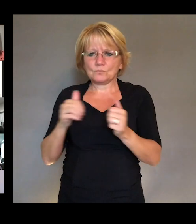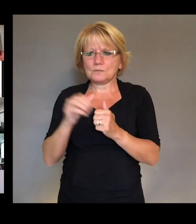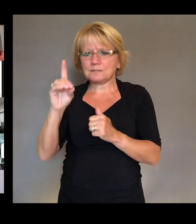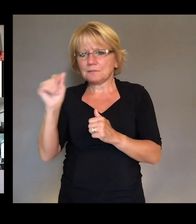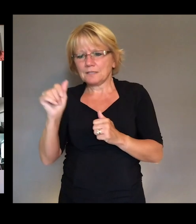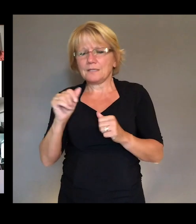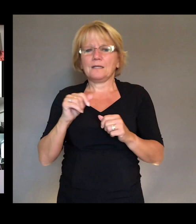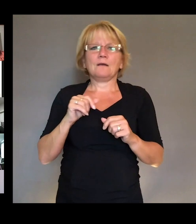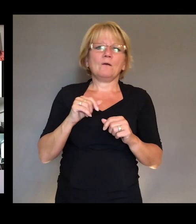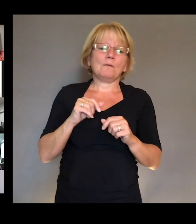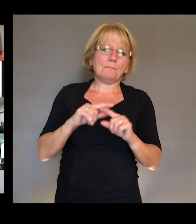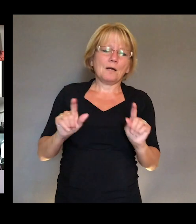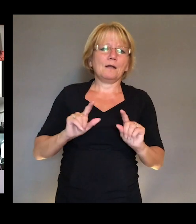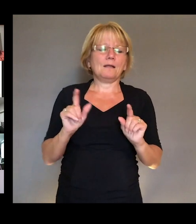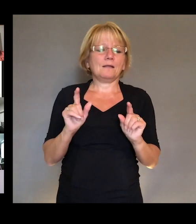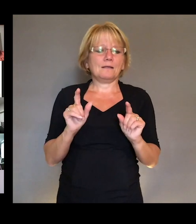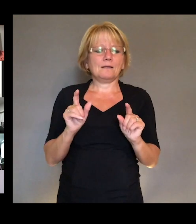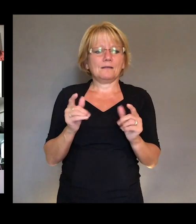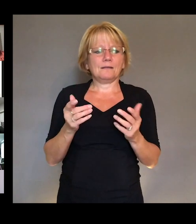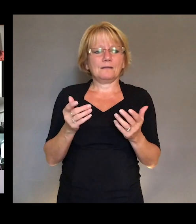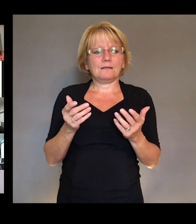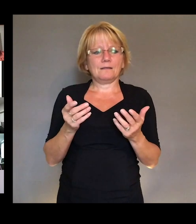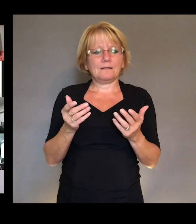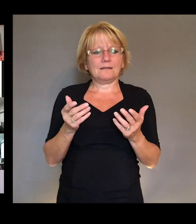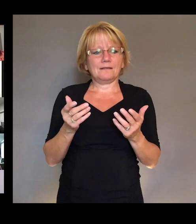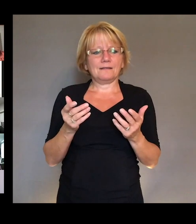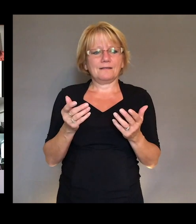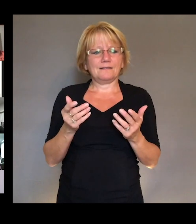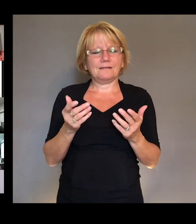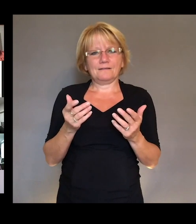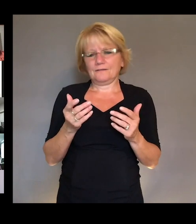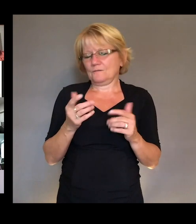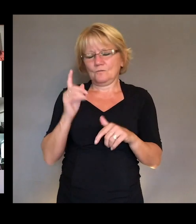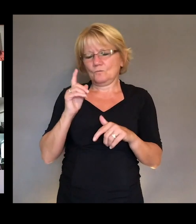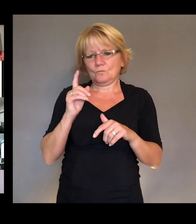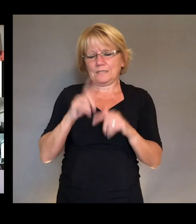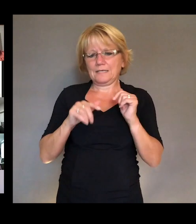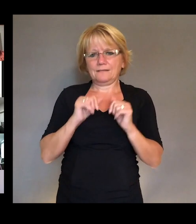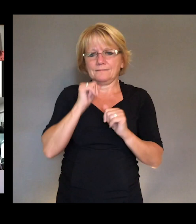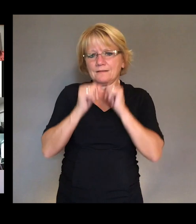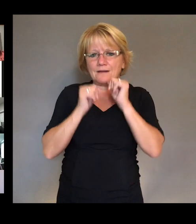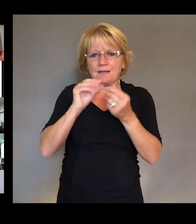There's no, we'll call it a disability, the way that we... There's no denying the numbers, there's no denying the research.